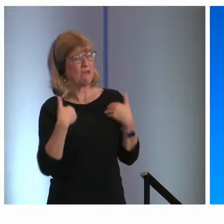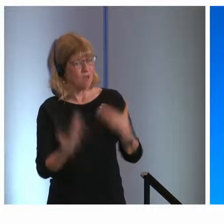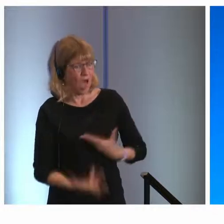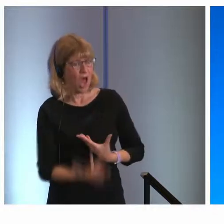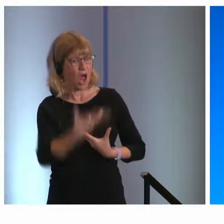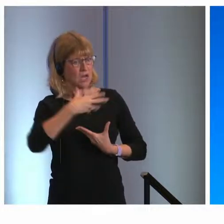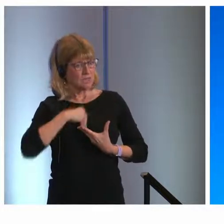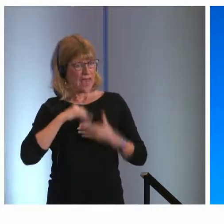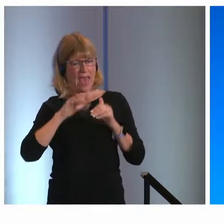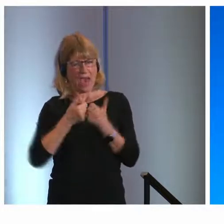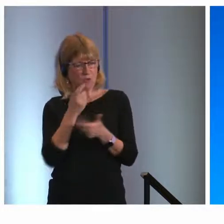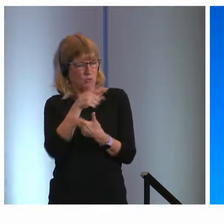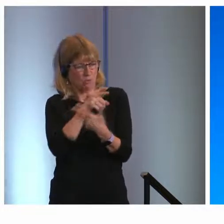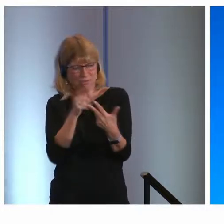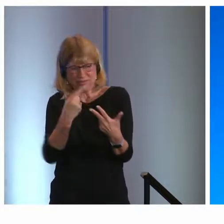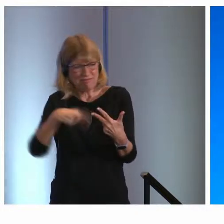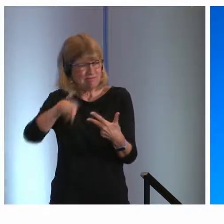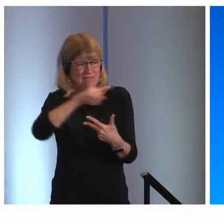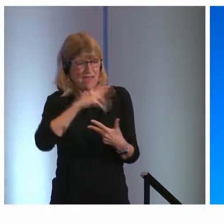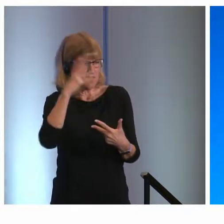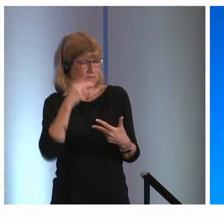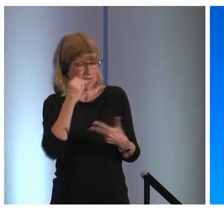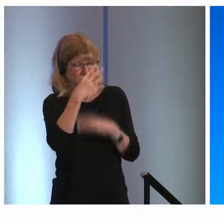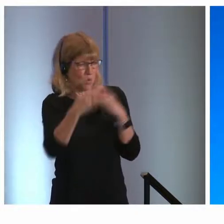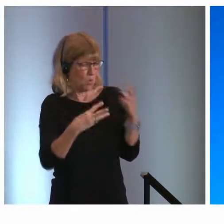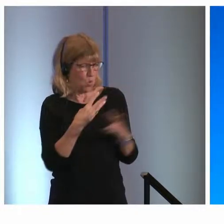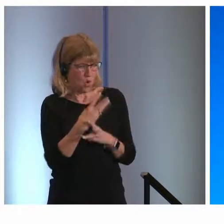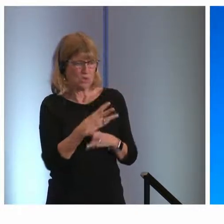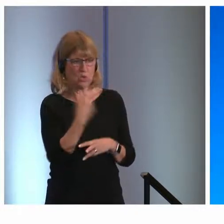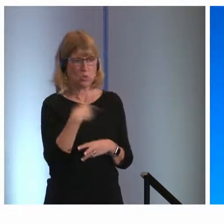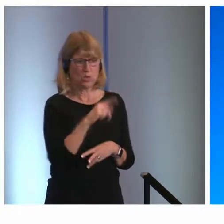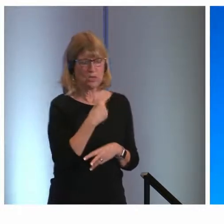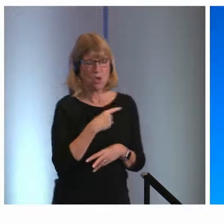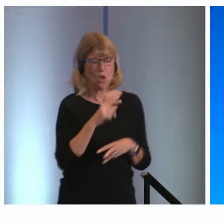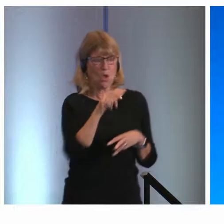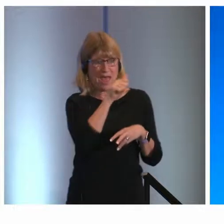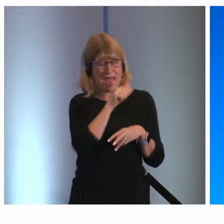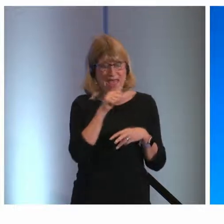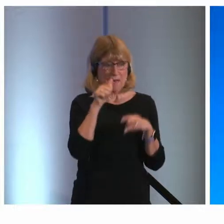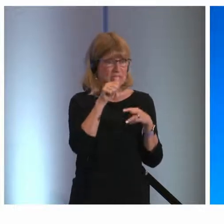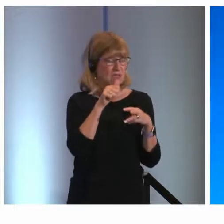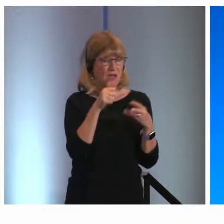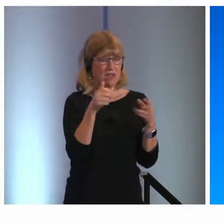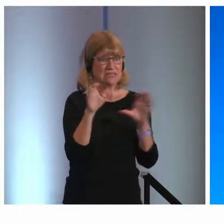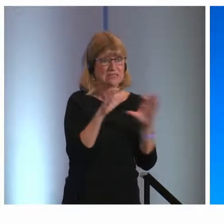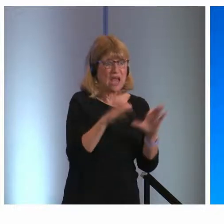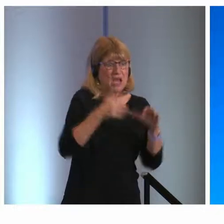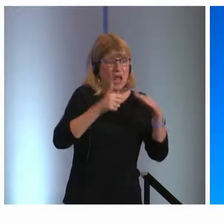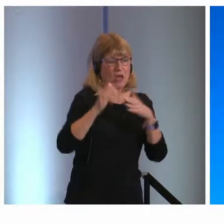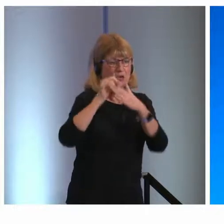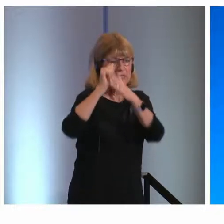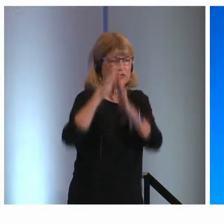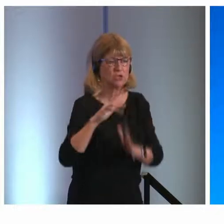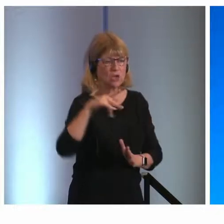see it" jack Harrison, the three 20 something people with autism as they experience the world and we know there's been